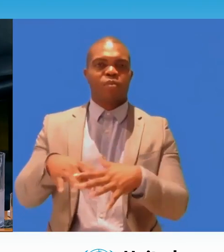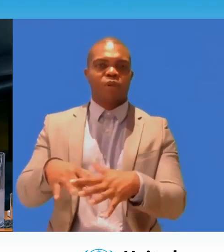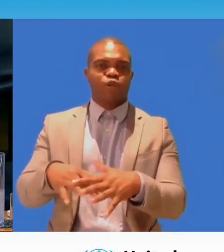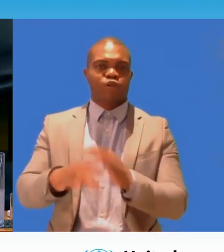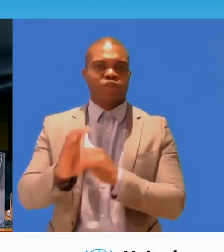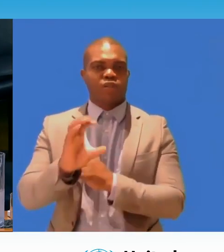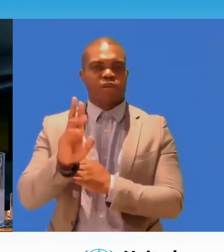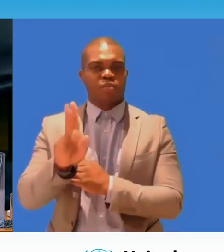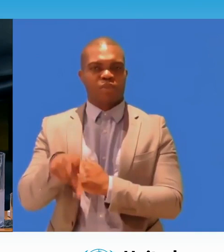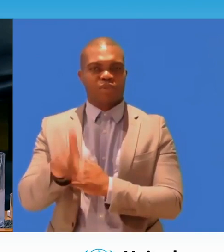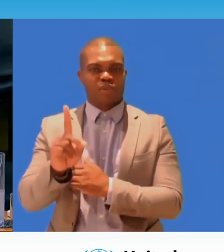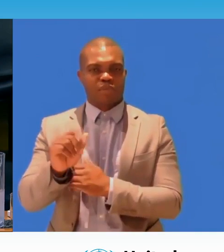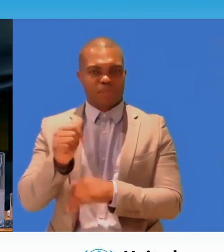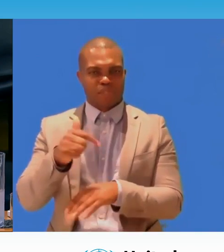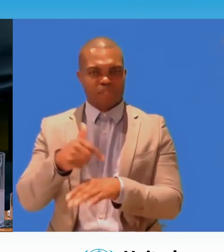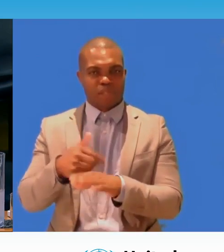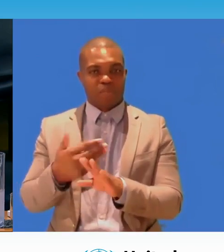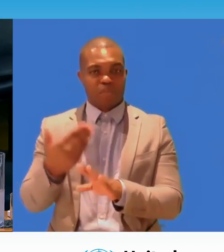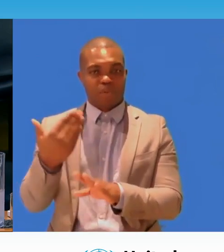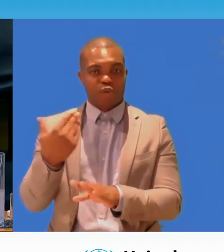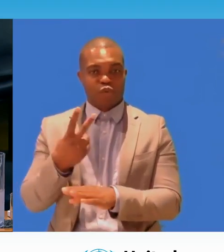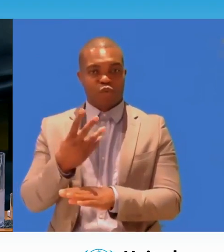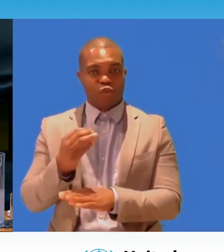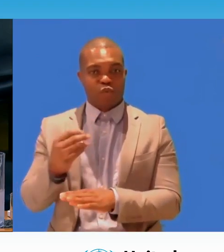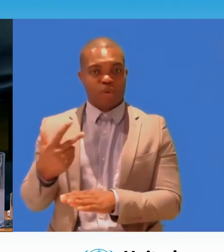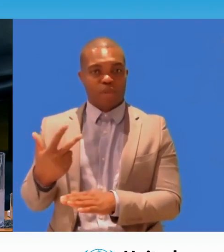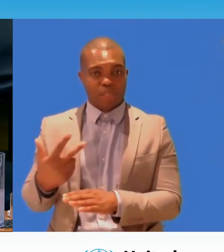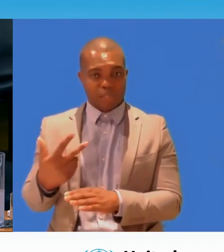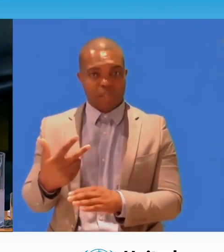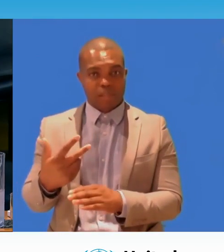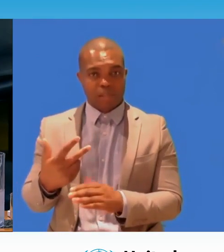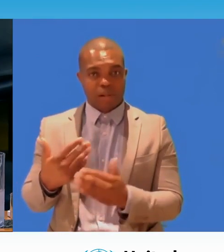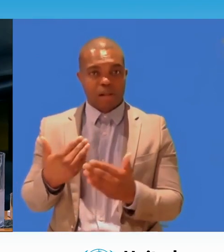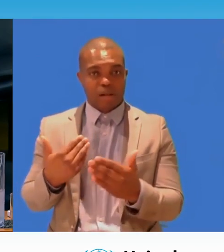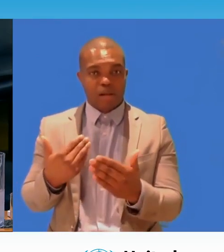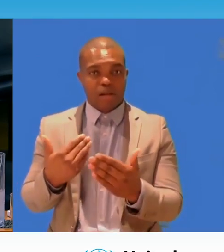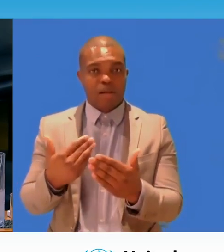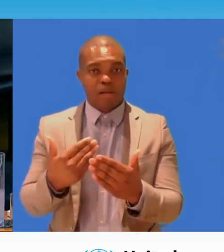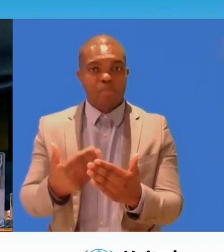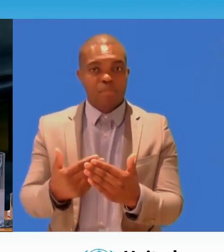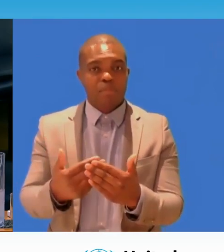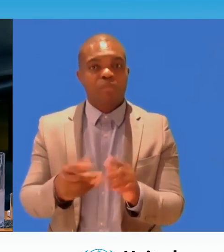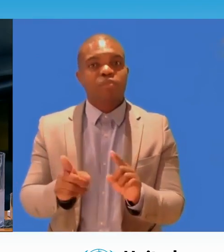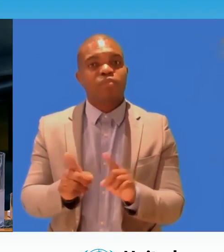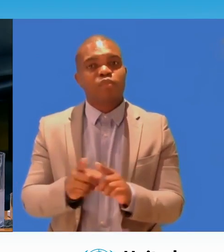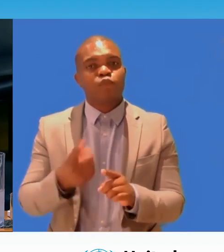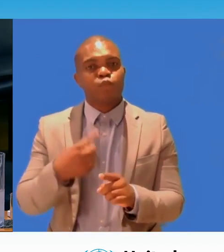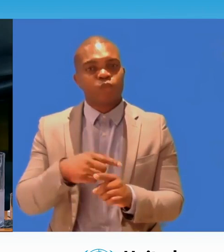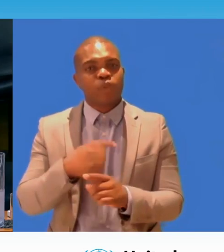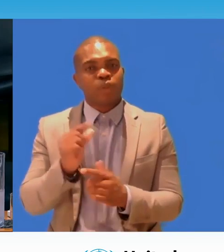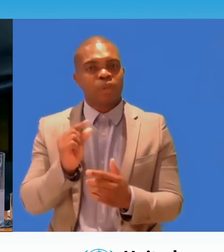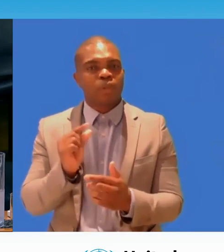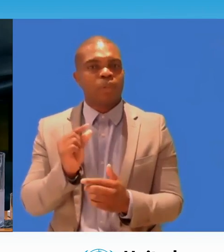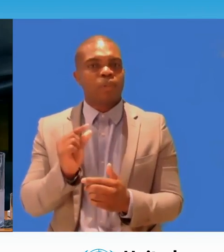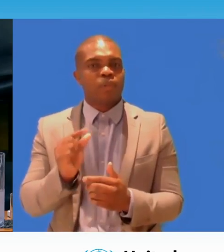the upcoming sustainable development goals and we're very close also to discuss the summit of